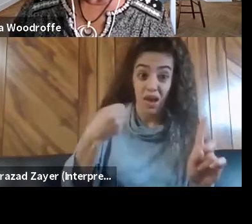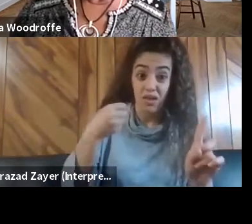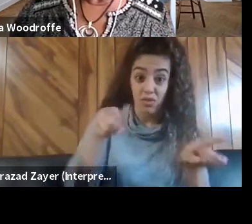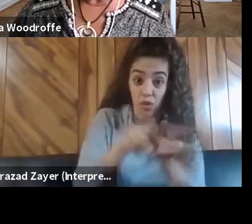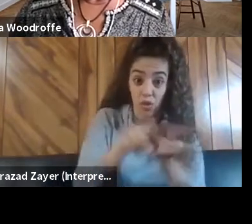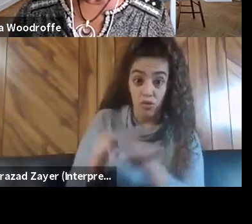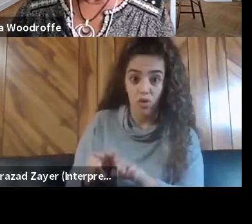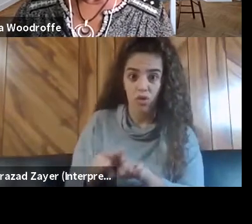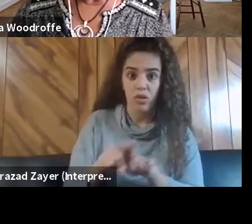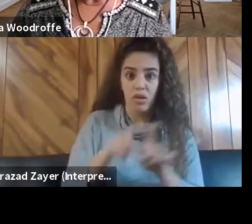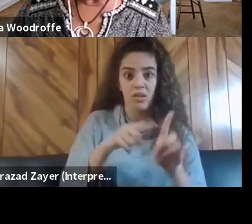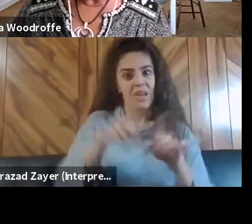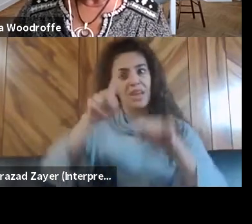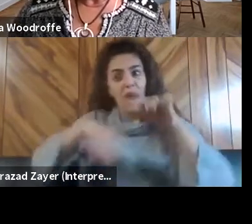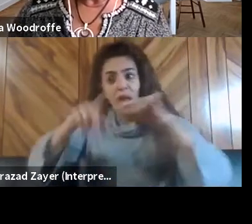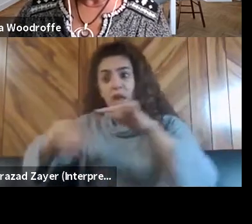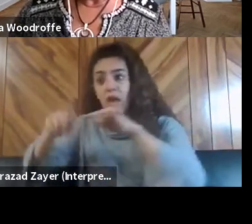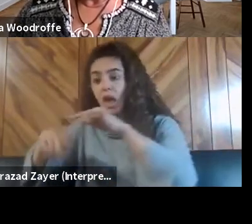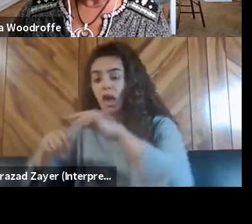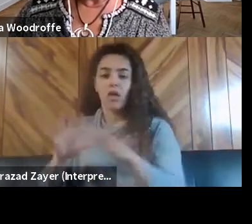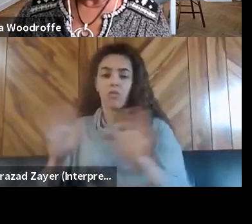can't he can't he can't he can't she can't she can't she can't.